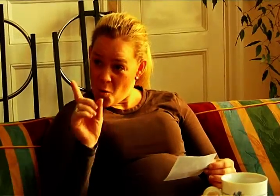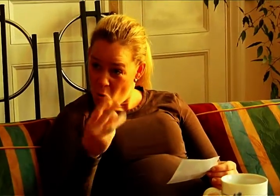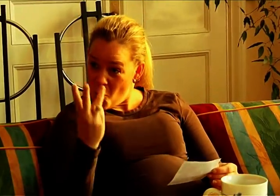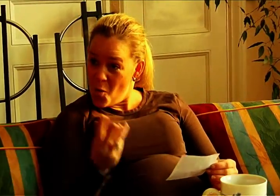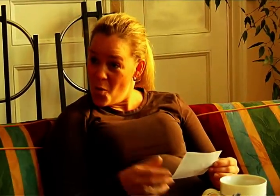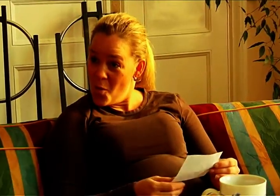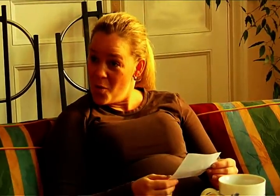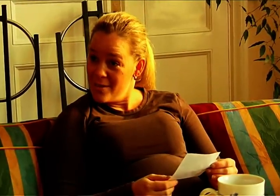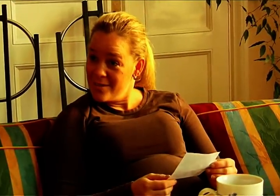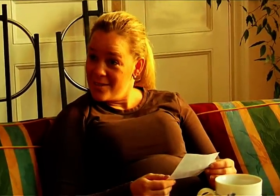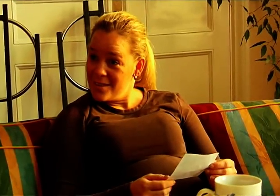LÅW?!